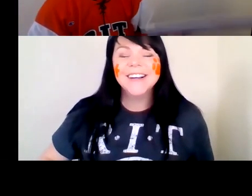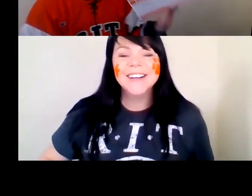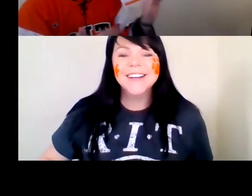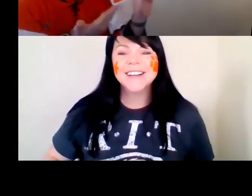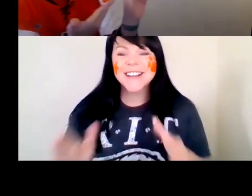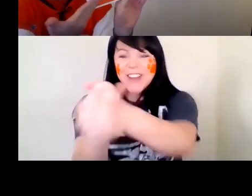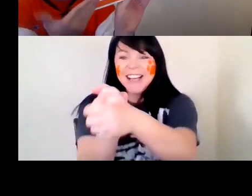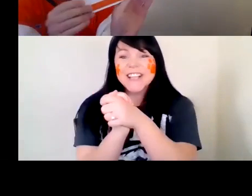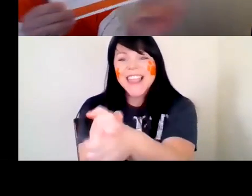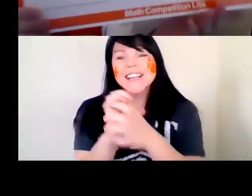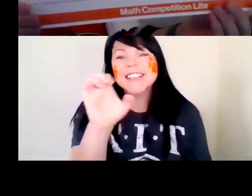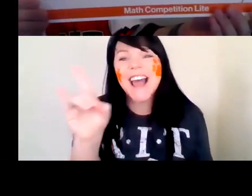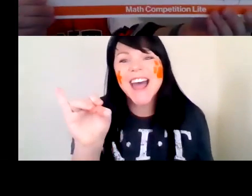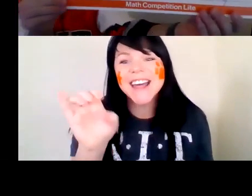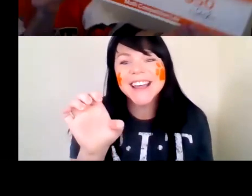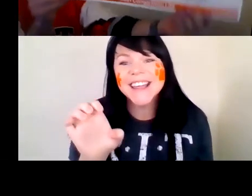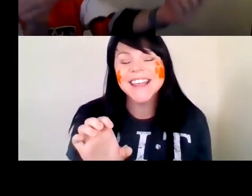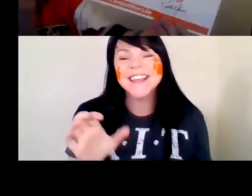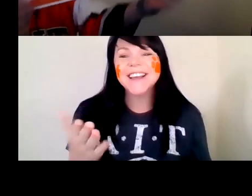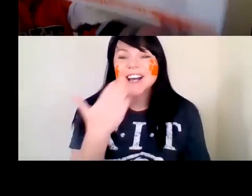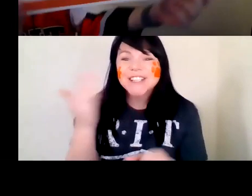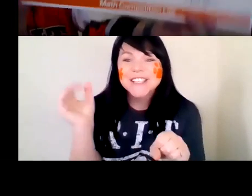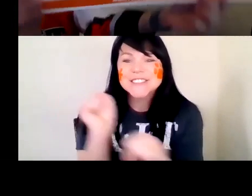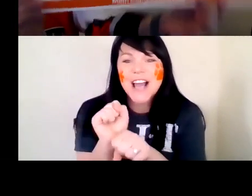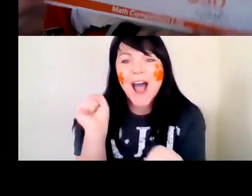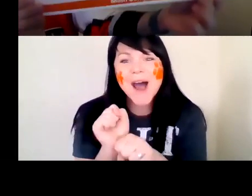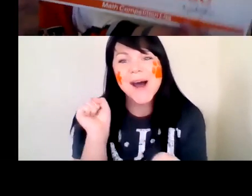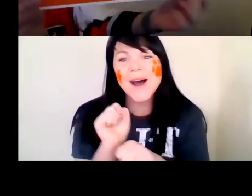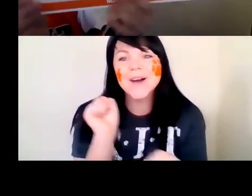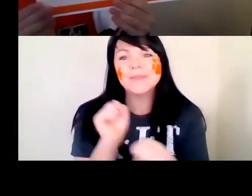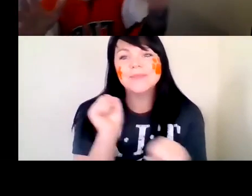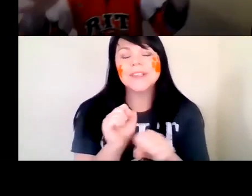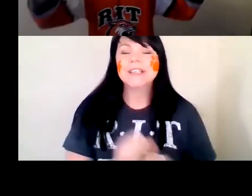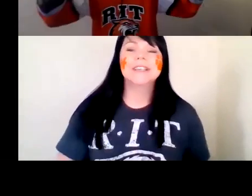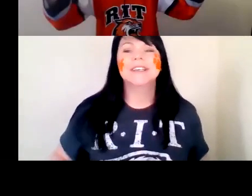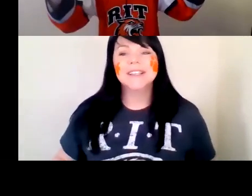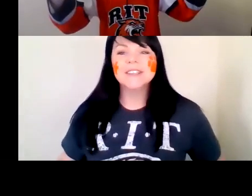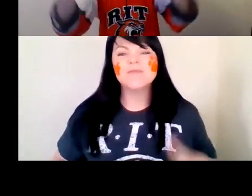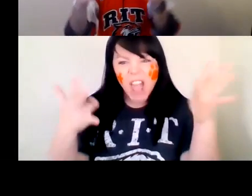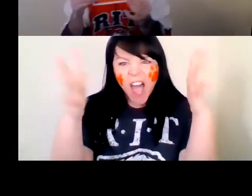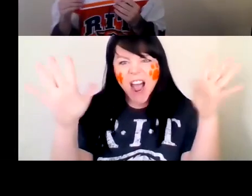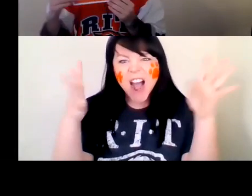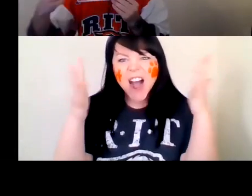Michelle: Congratulations, Eddie! Good job!